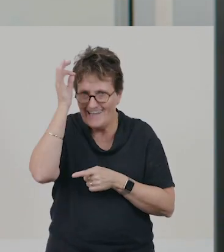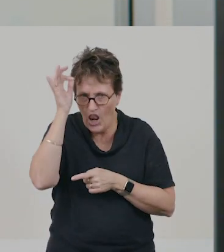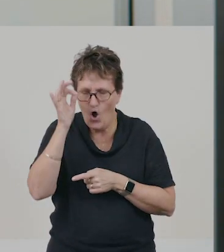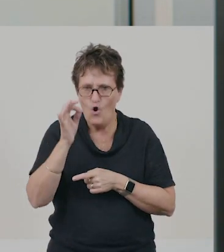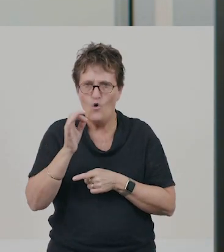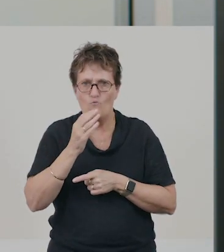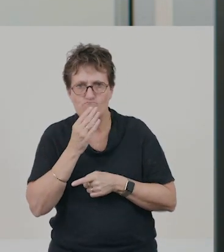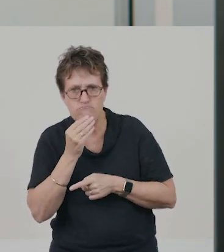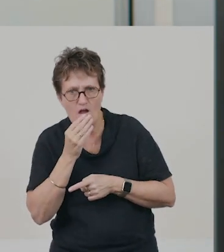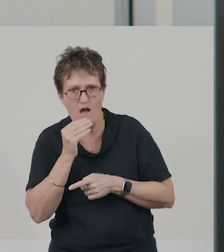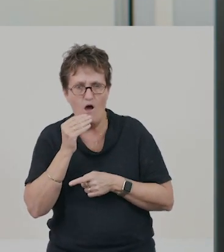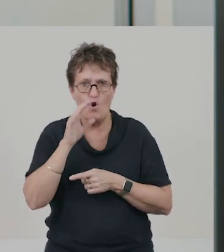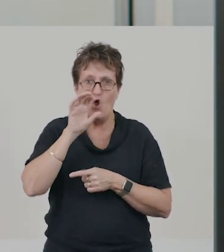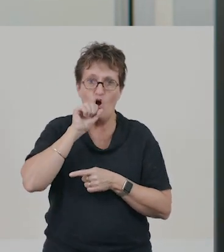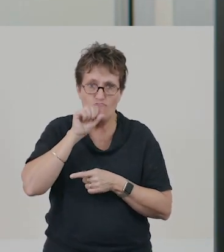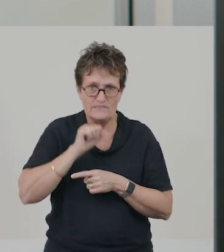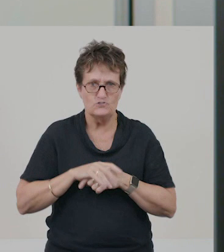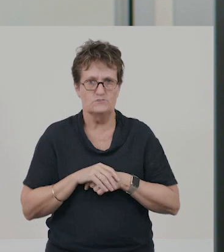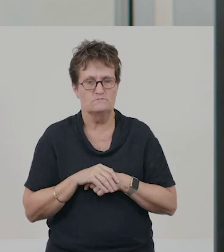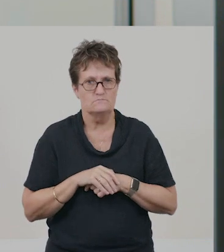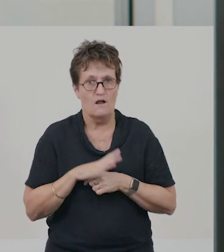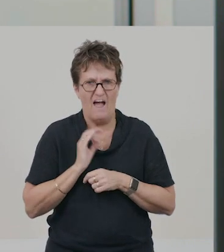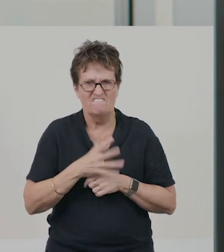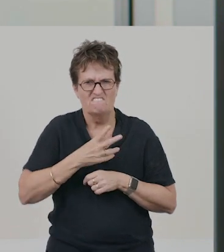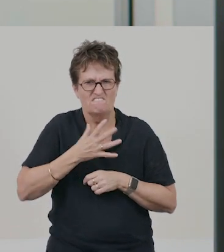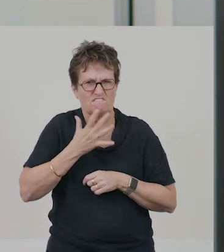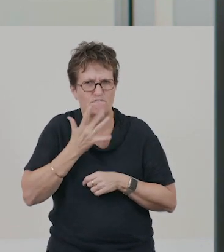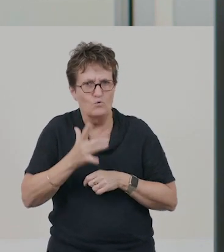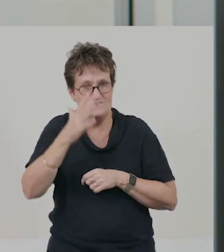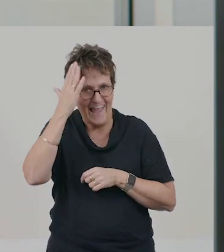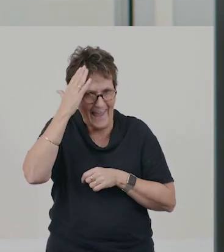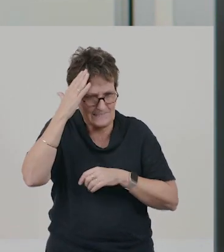to olive brown and orange. I have a false head on the back of my neck.